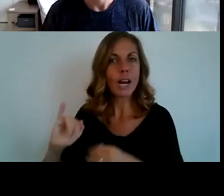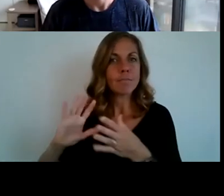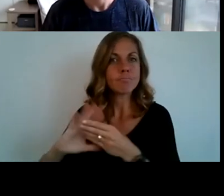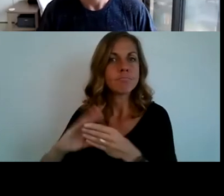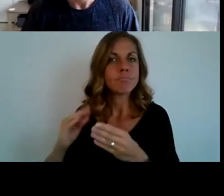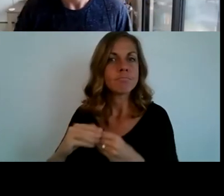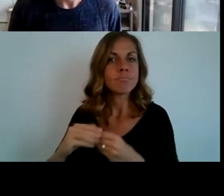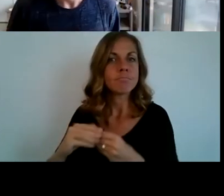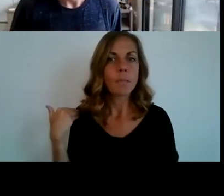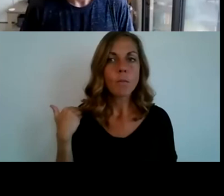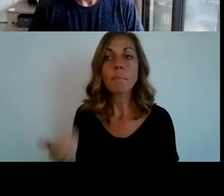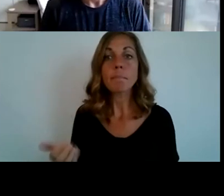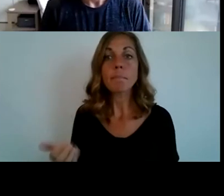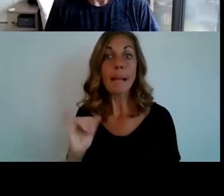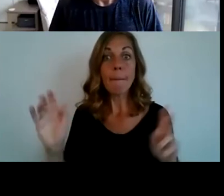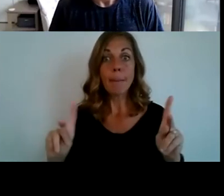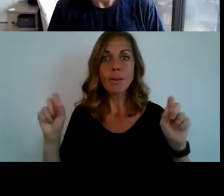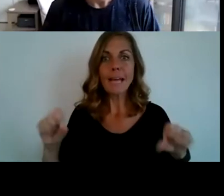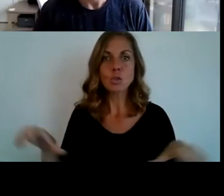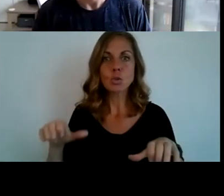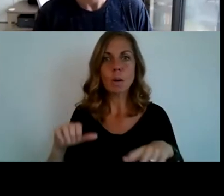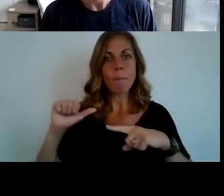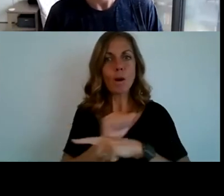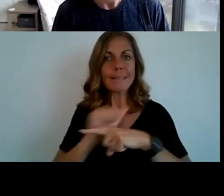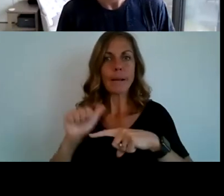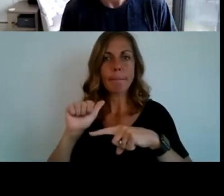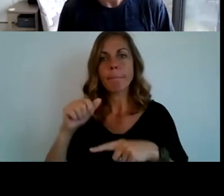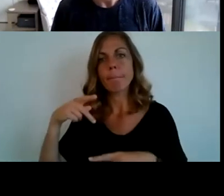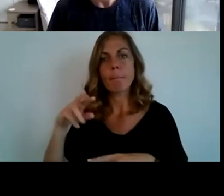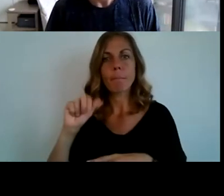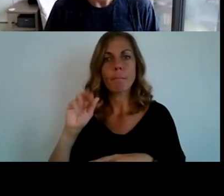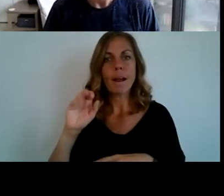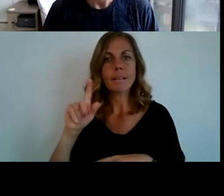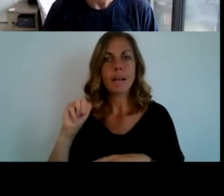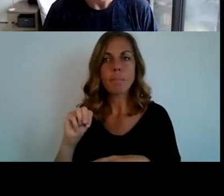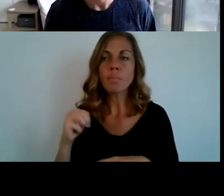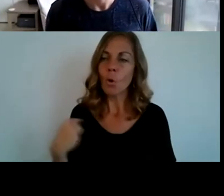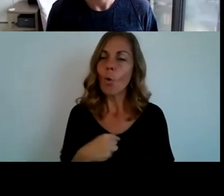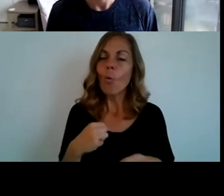do like practicums in more like kind of like, you know, we think about hands on training